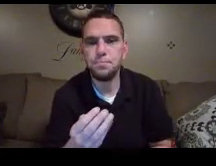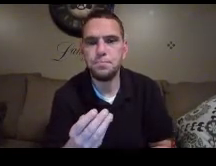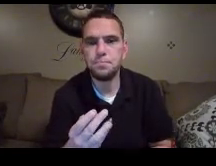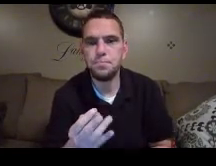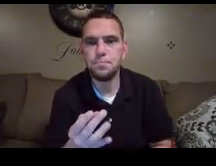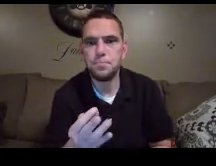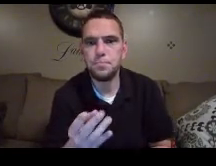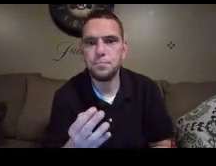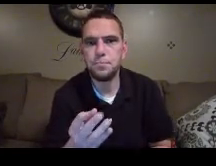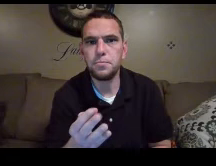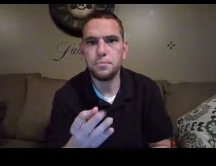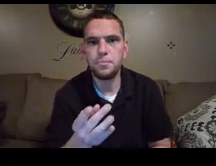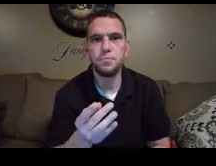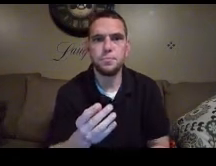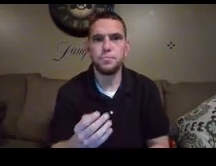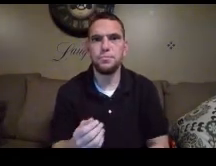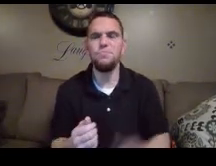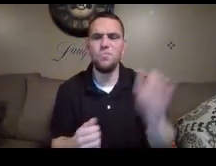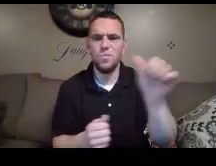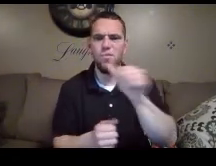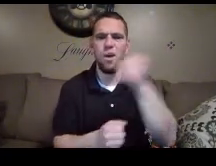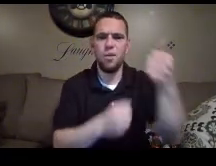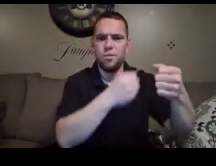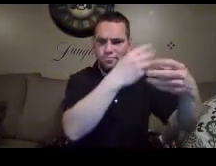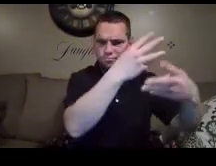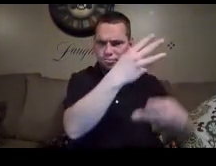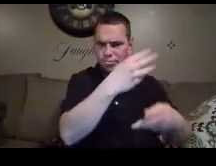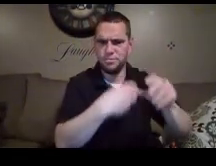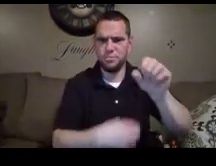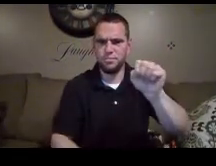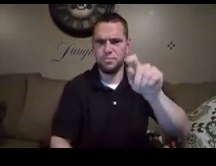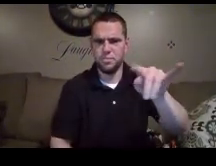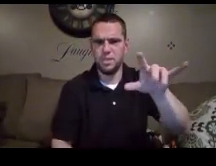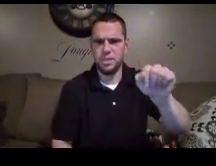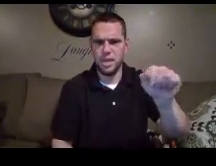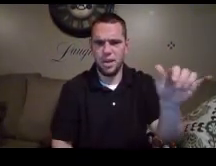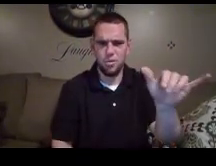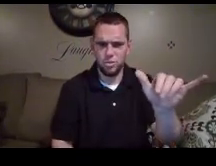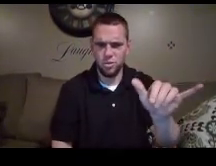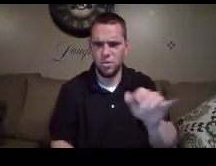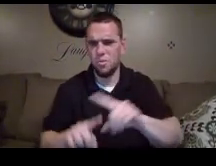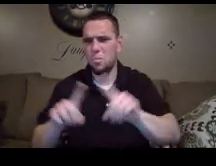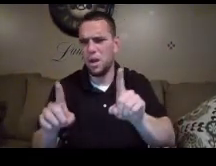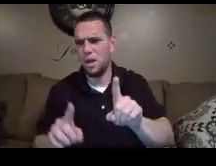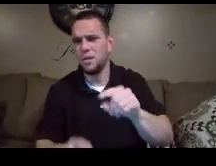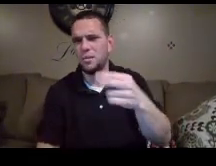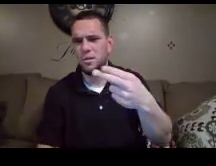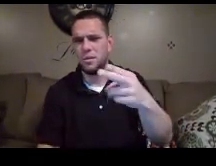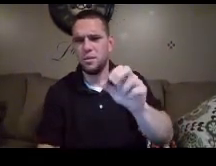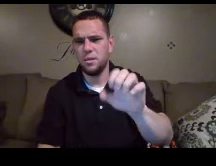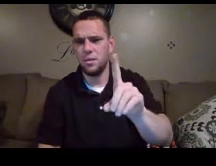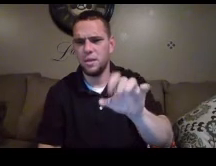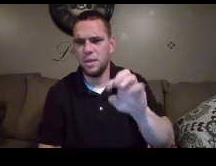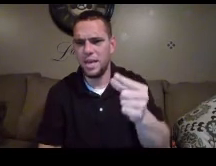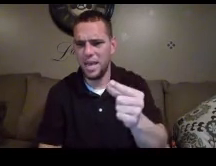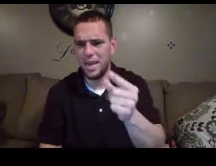There are a number of other styles you could put in here. The headings are the main one for accessibility. List, again, also a good one.